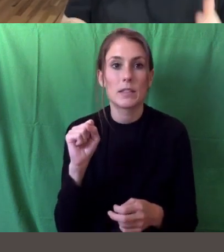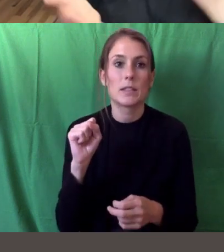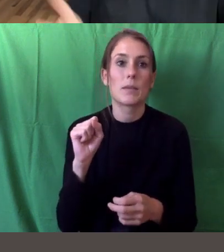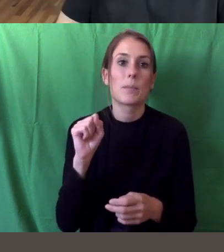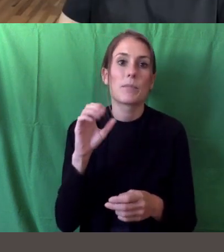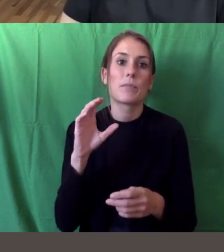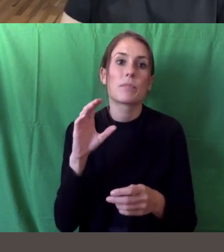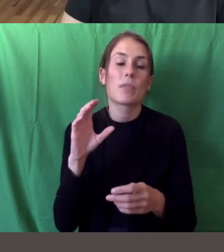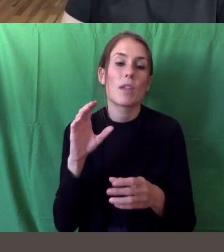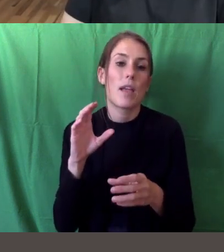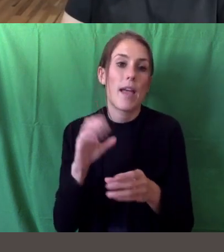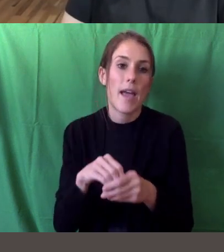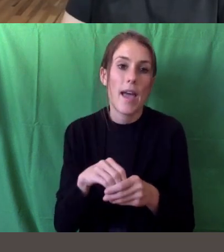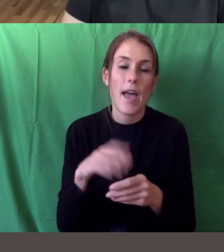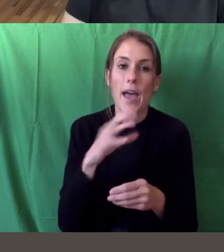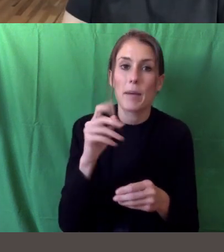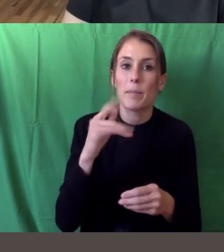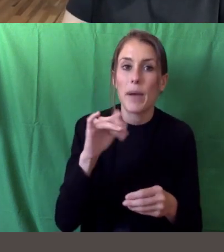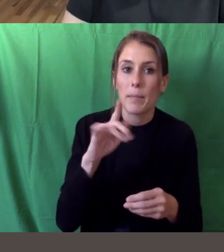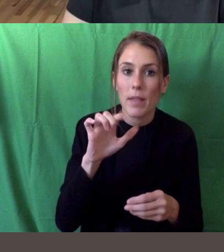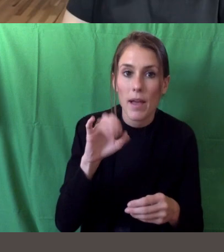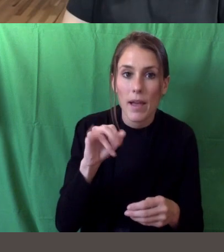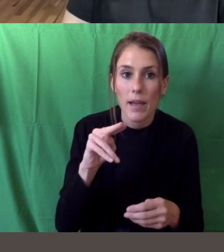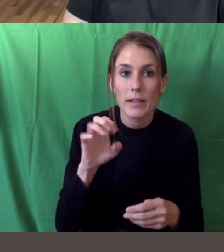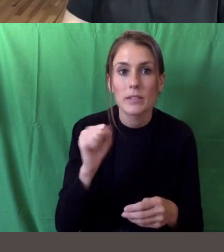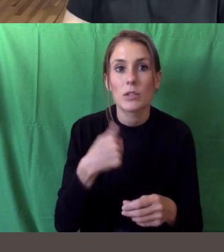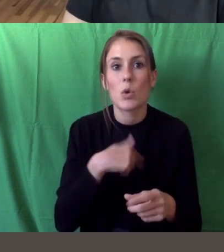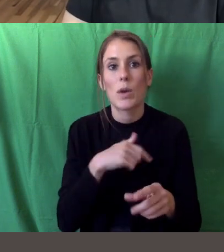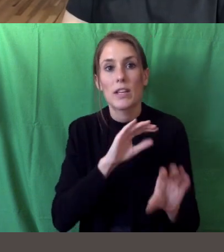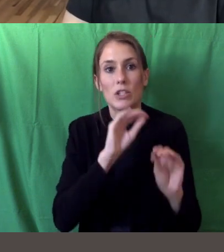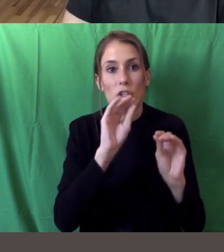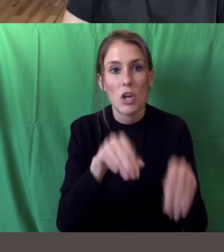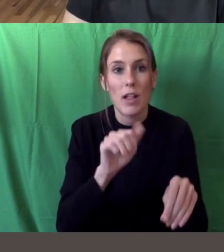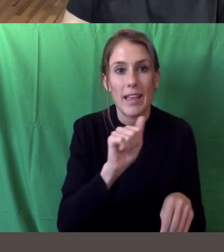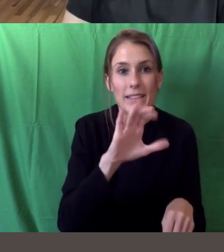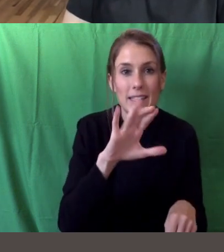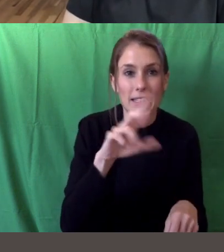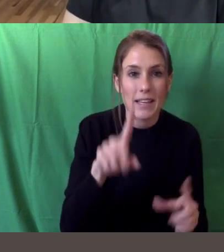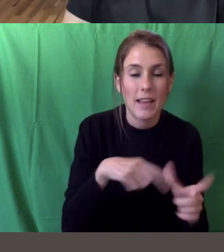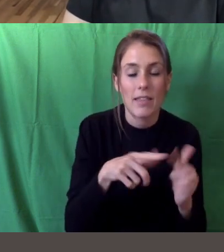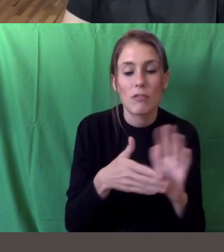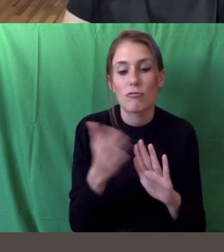and Azure DevOps pipelines where we install azd and then run azd commands to do provisioning and deployment,